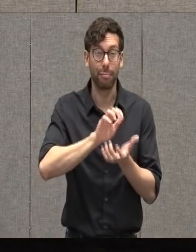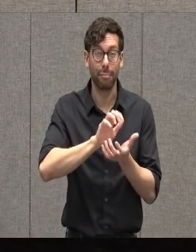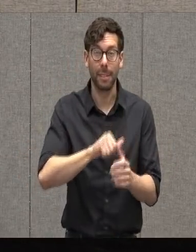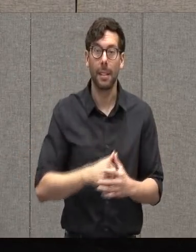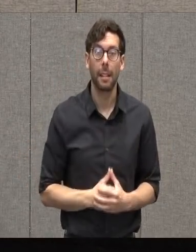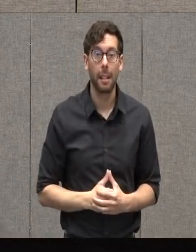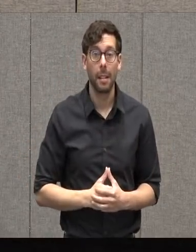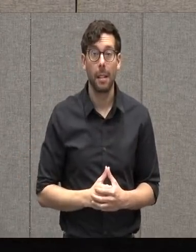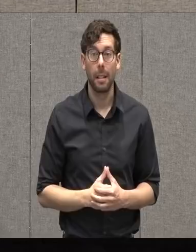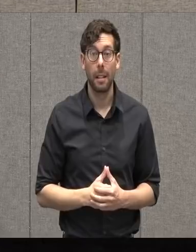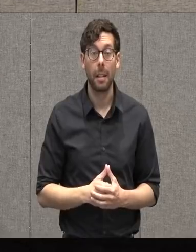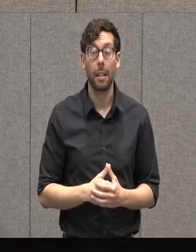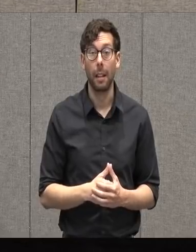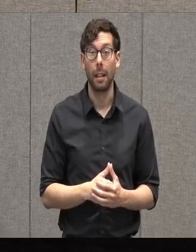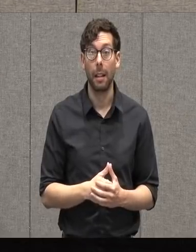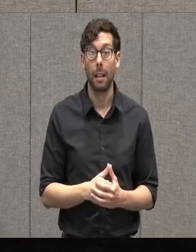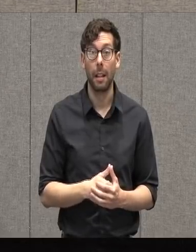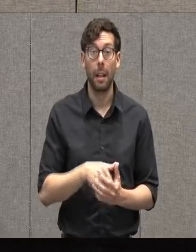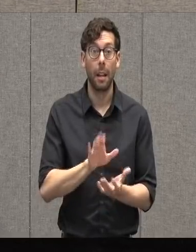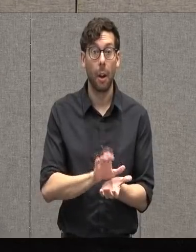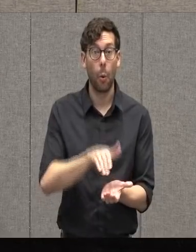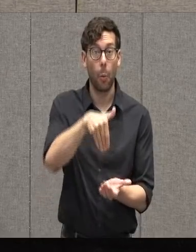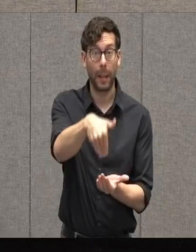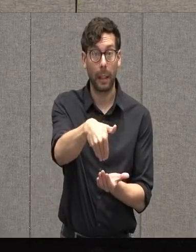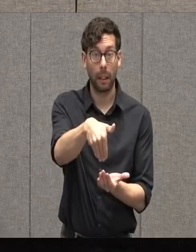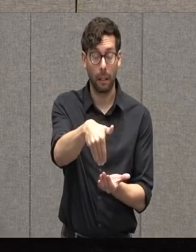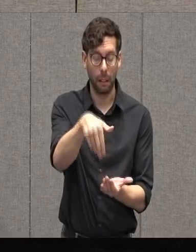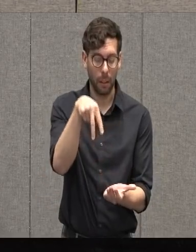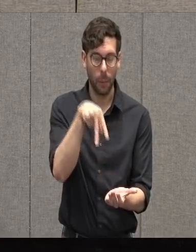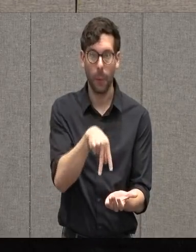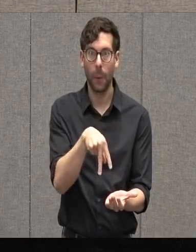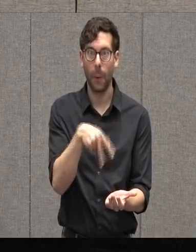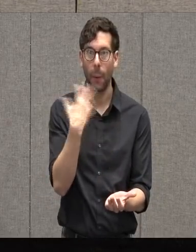Now when I open it up, I got a double.